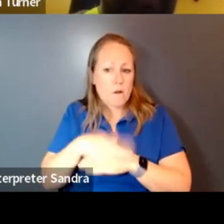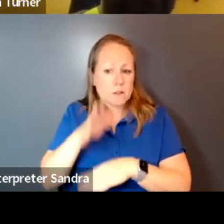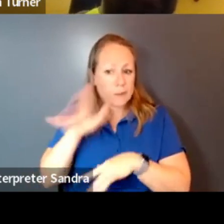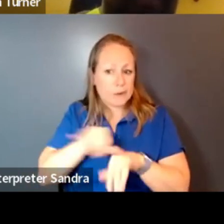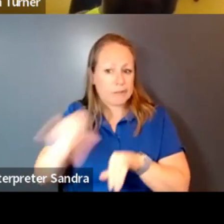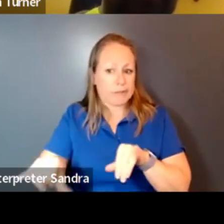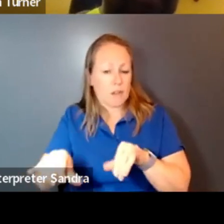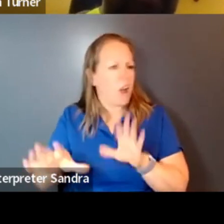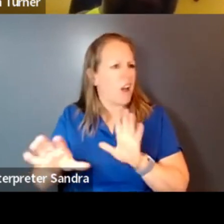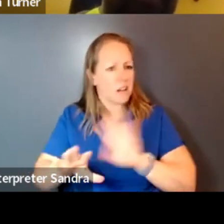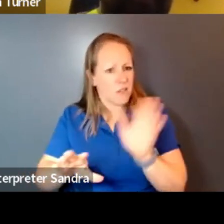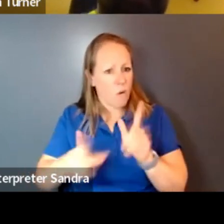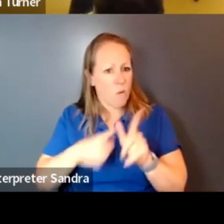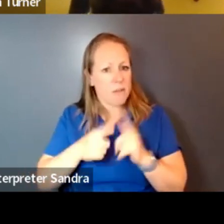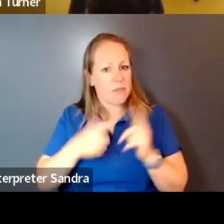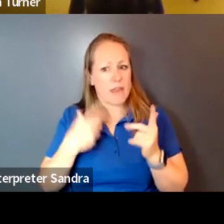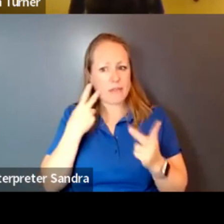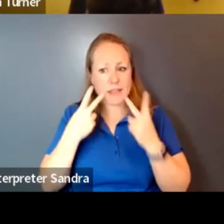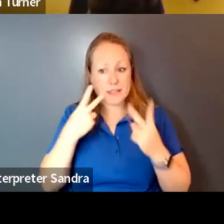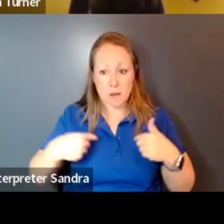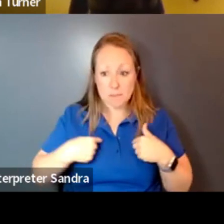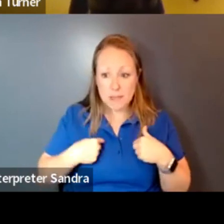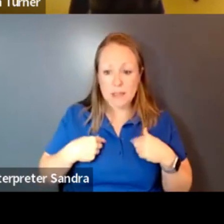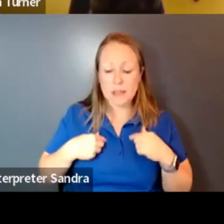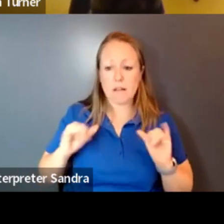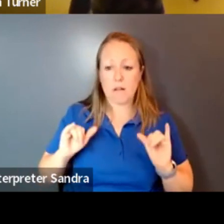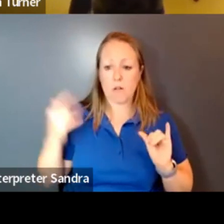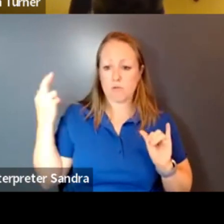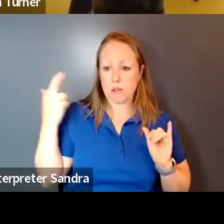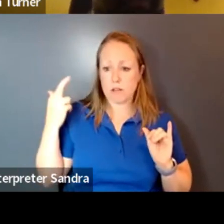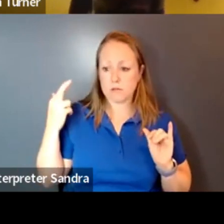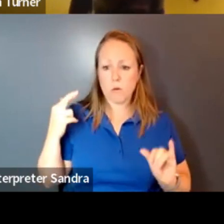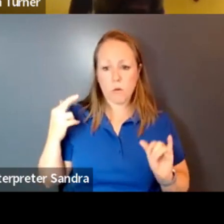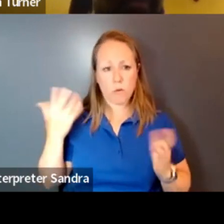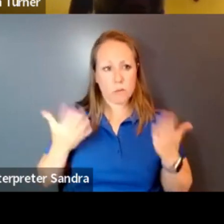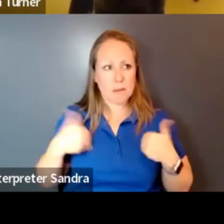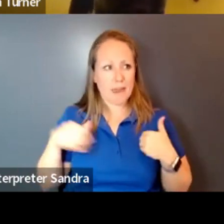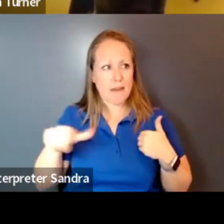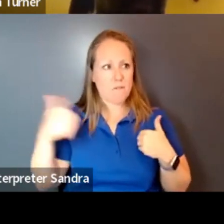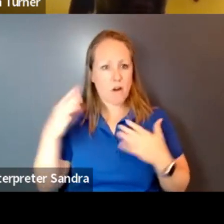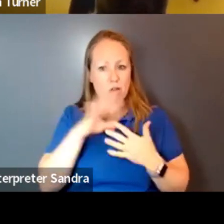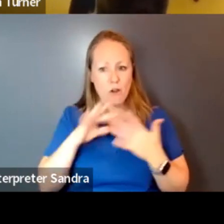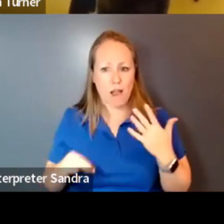know, then they saw me and realize, Oh, hey, we, you know, we could explore job opportunities or things like